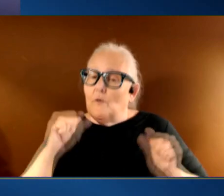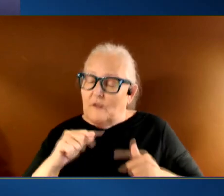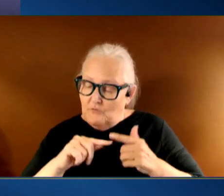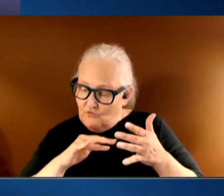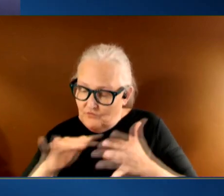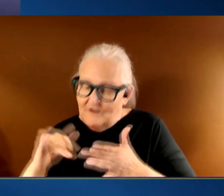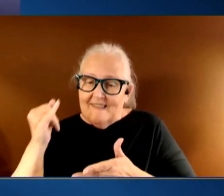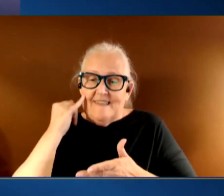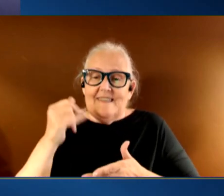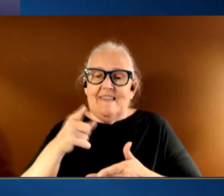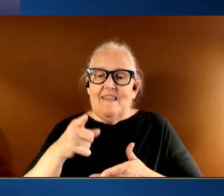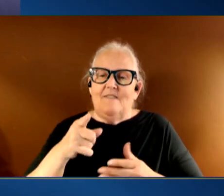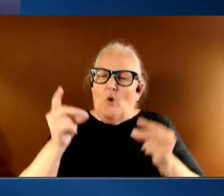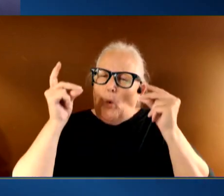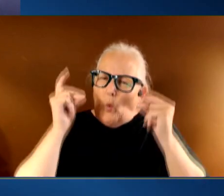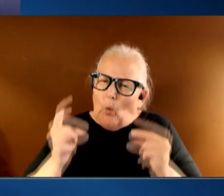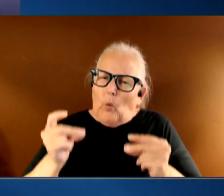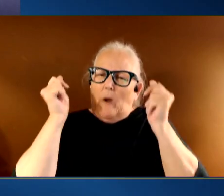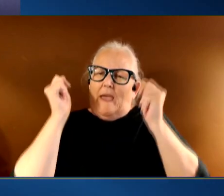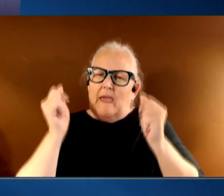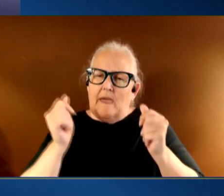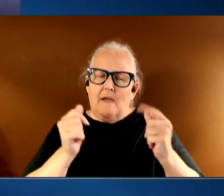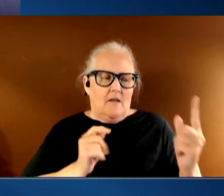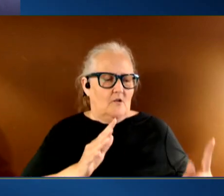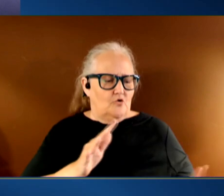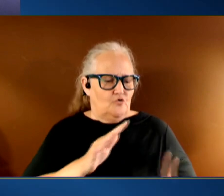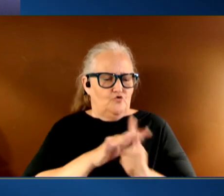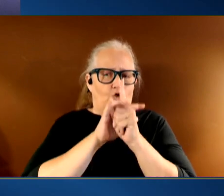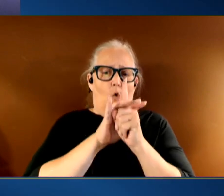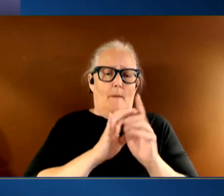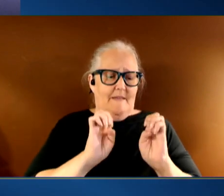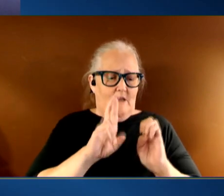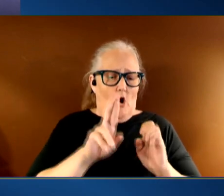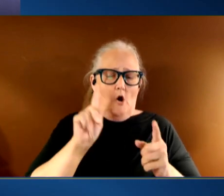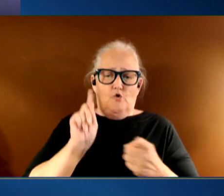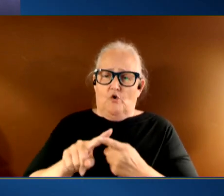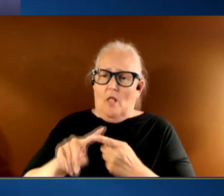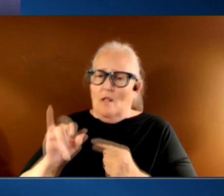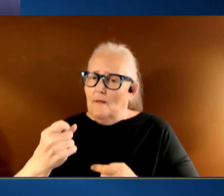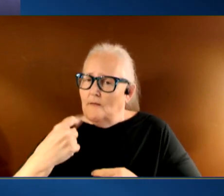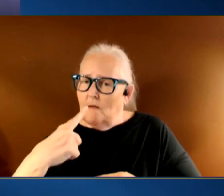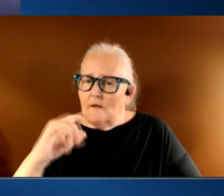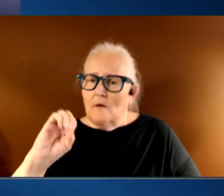first opioid that was given in the ER, we were sending a lot more children home. And they were